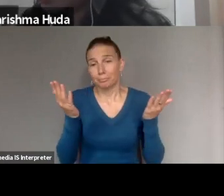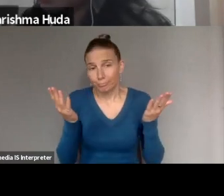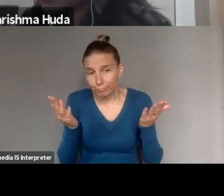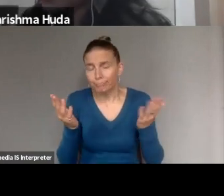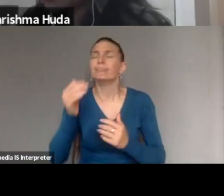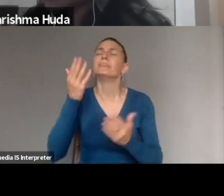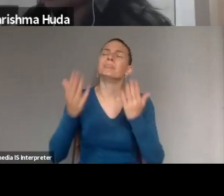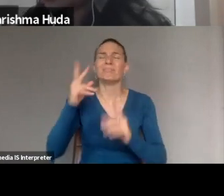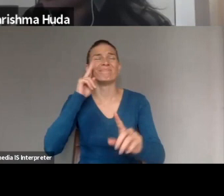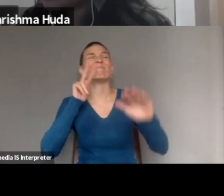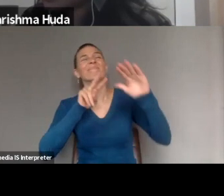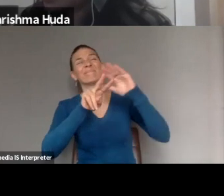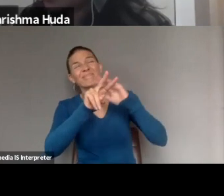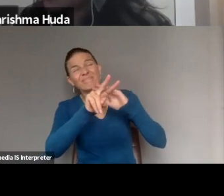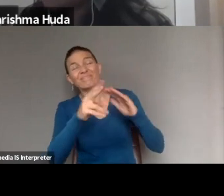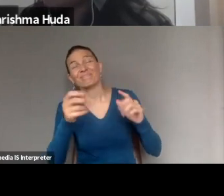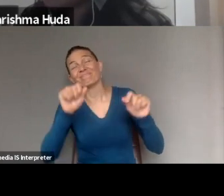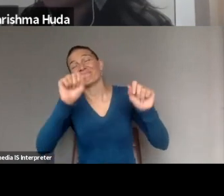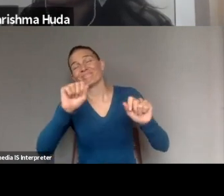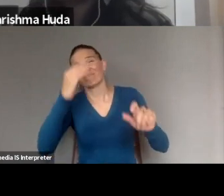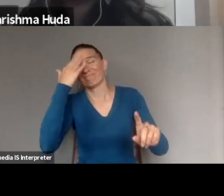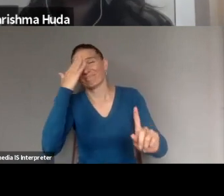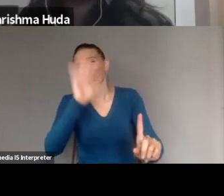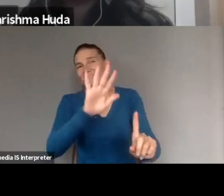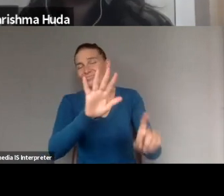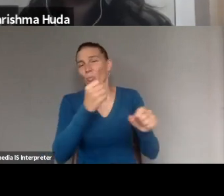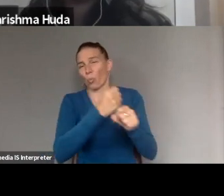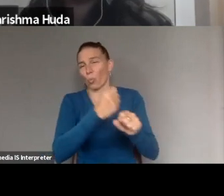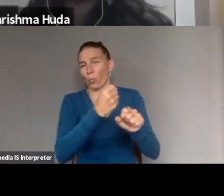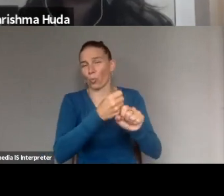is the extent to which people with disability